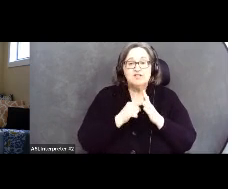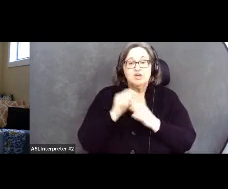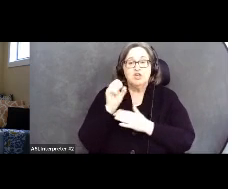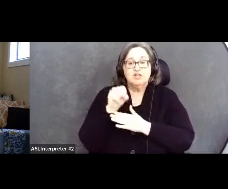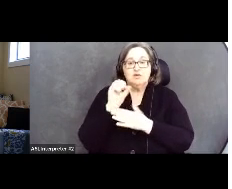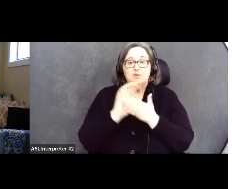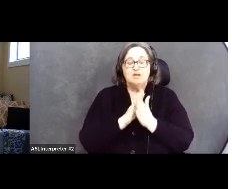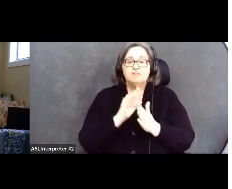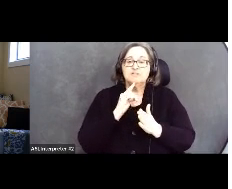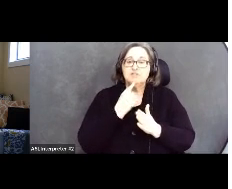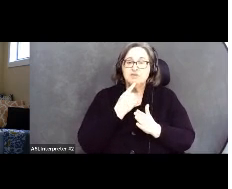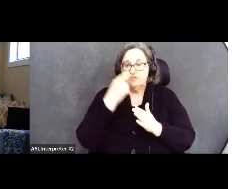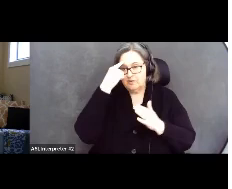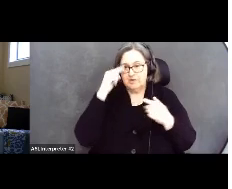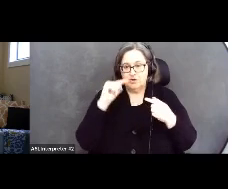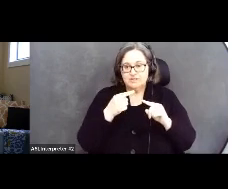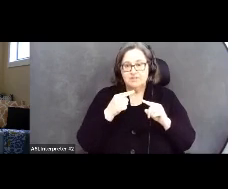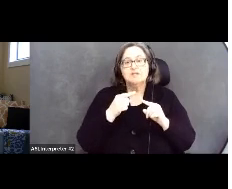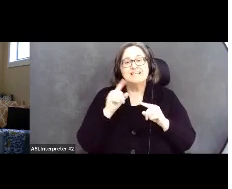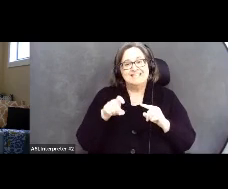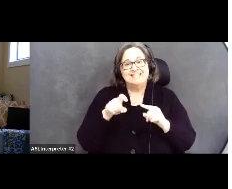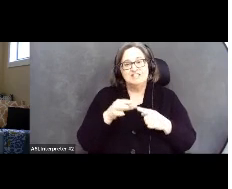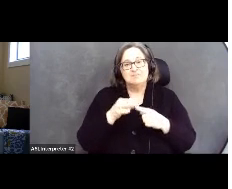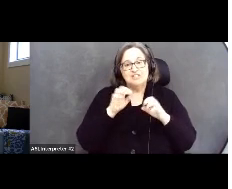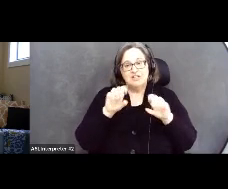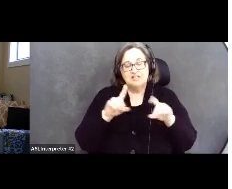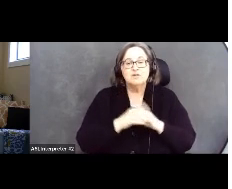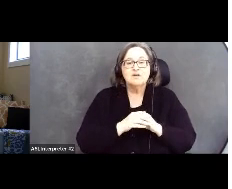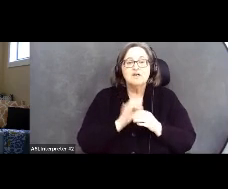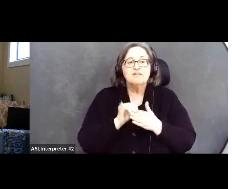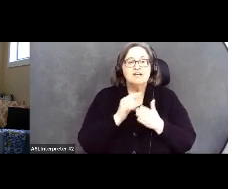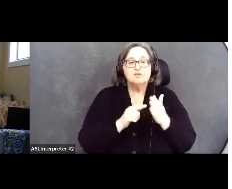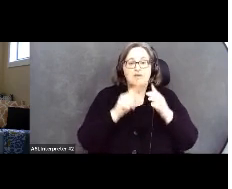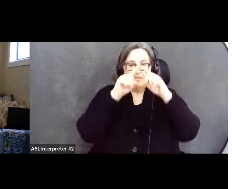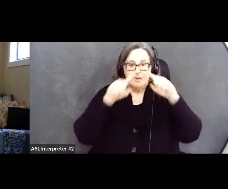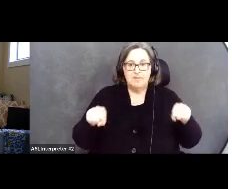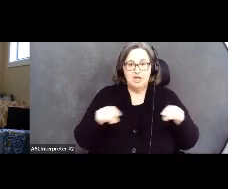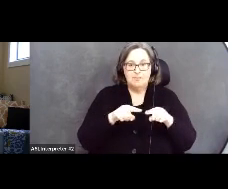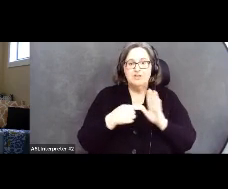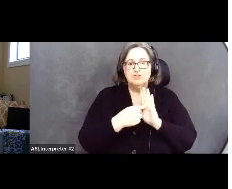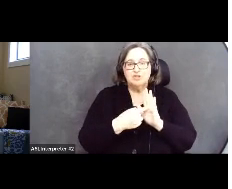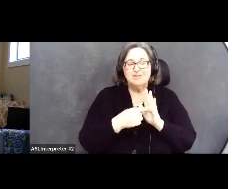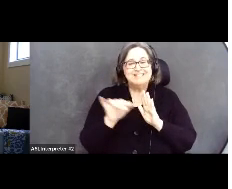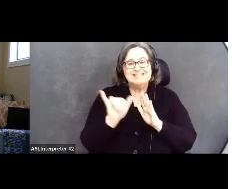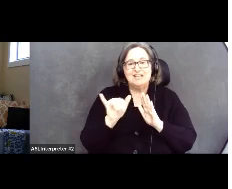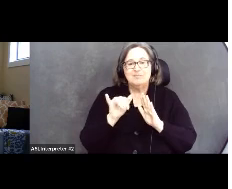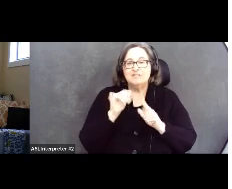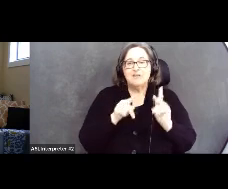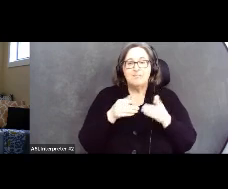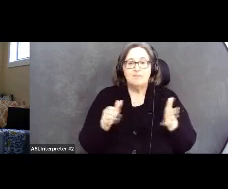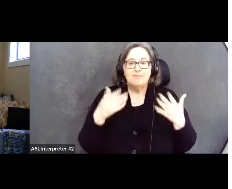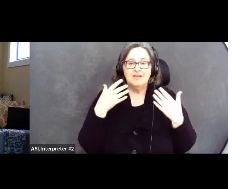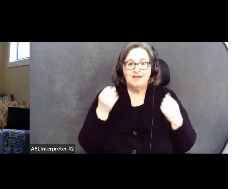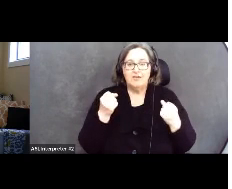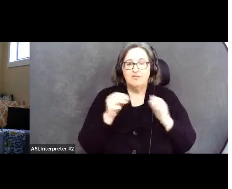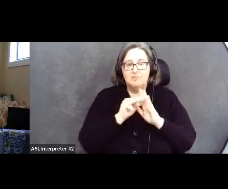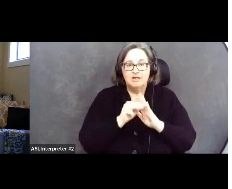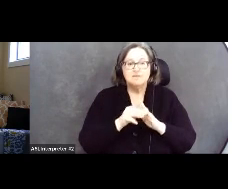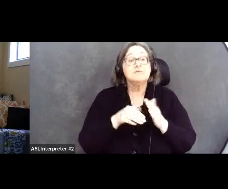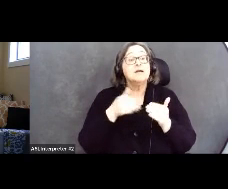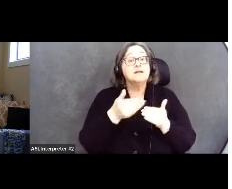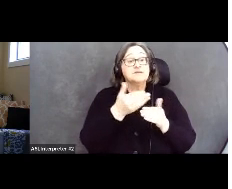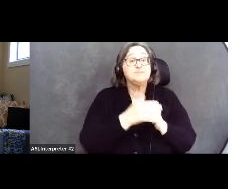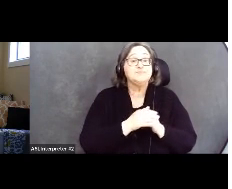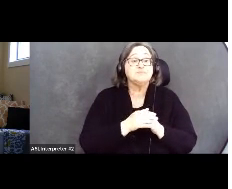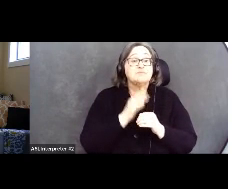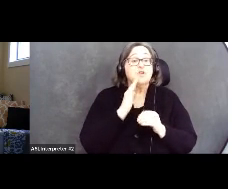severe brain injury and needs special education. Next slide. I am going to show you a school based